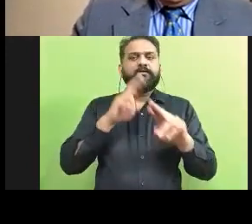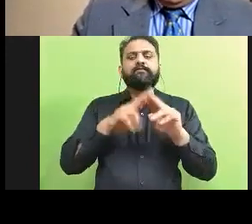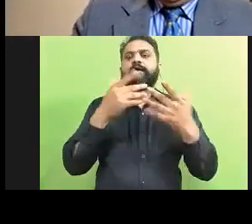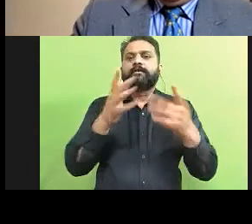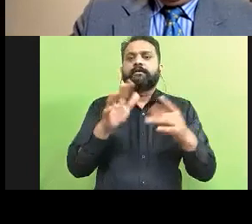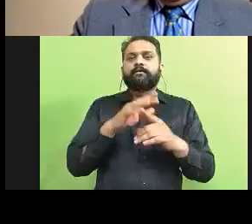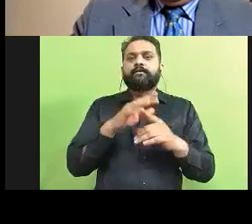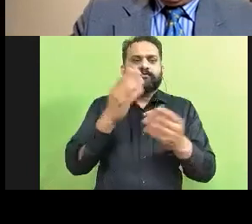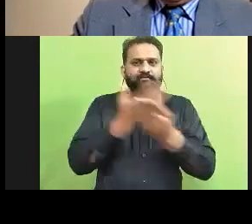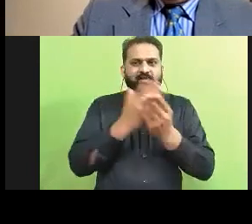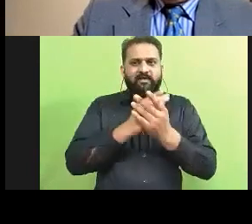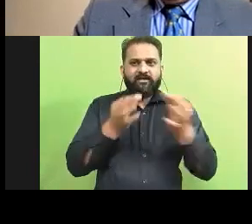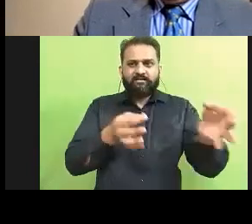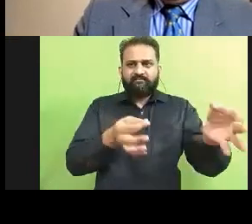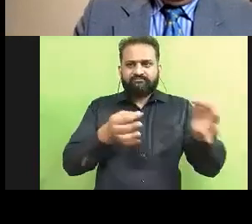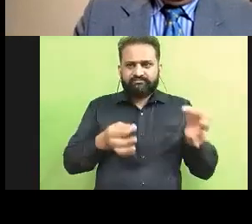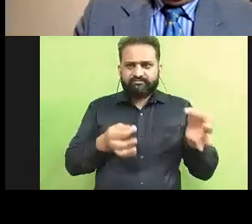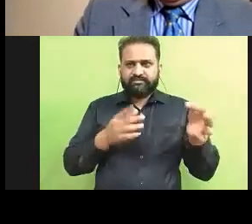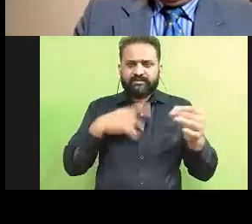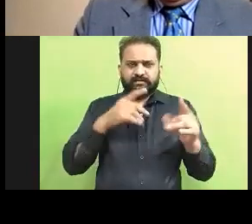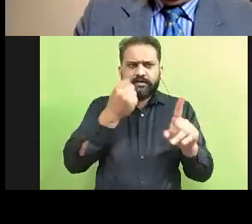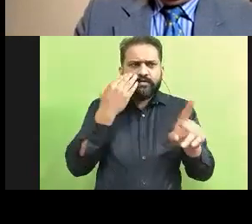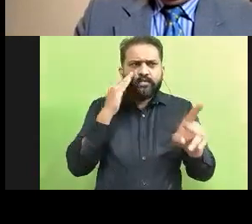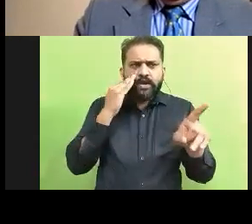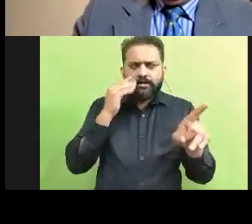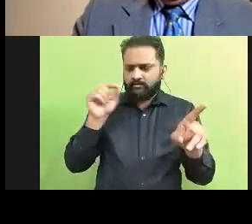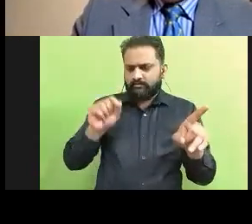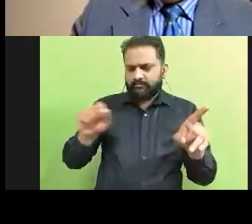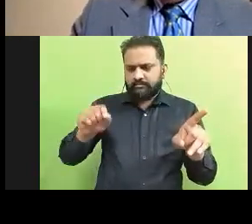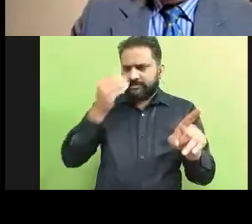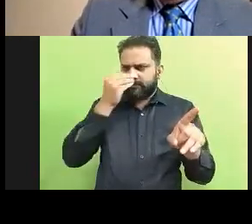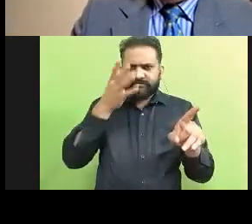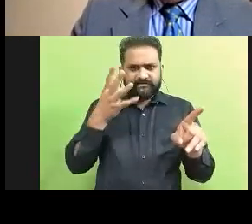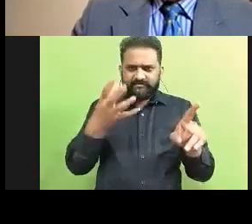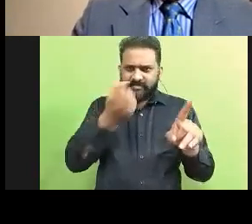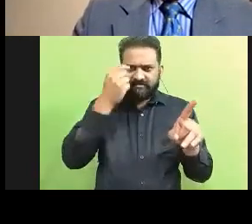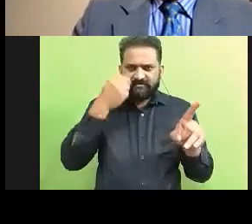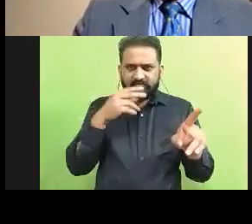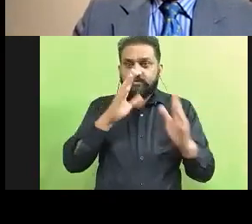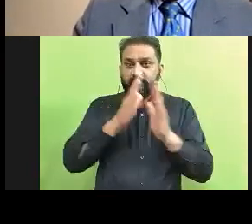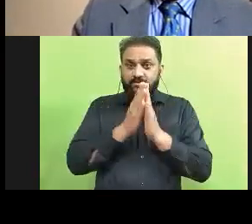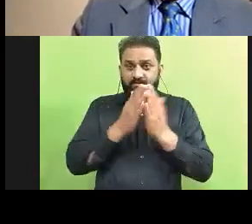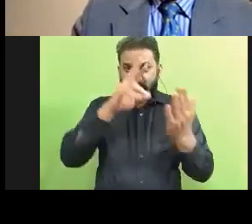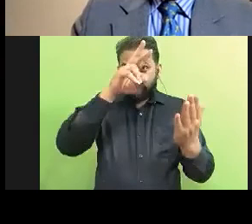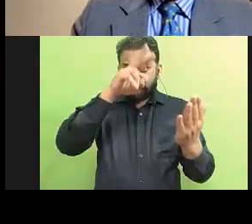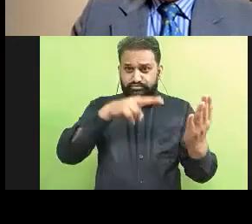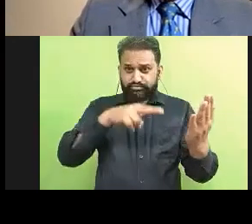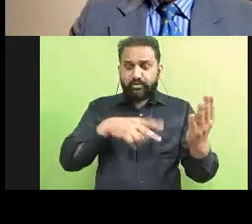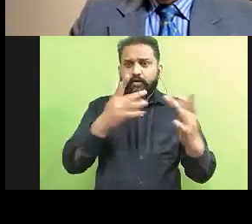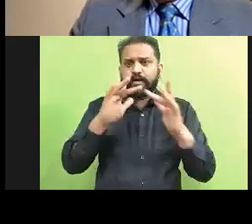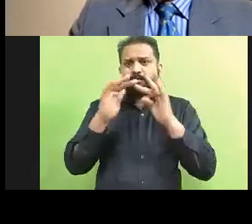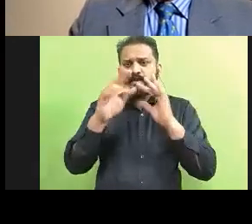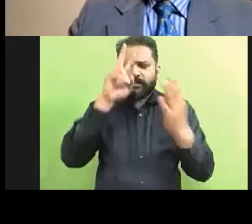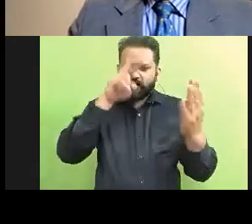and you pick up the date it's very easy when you are reading the email then you can see what they